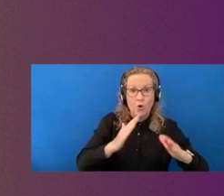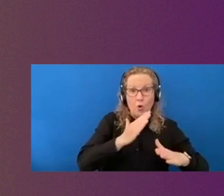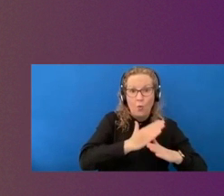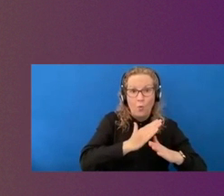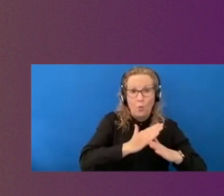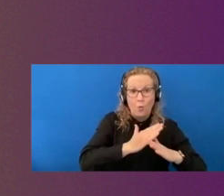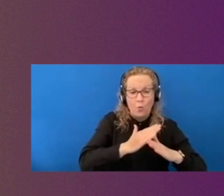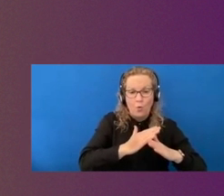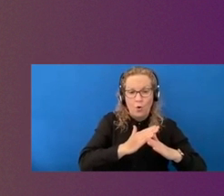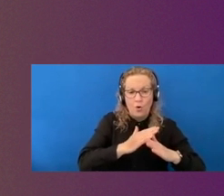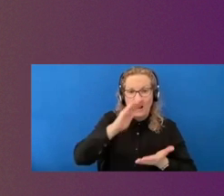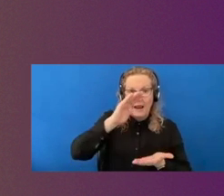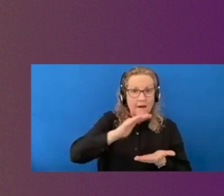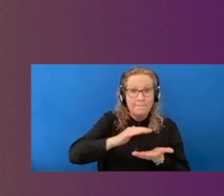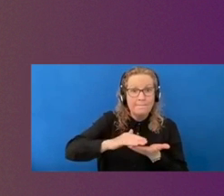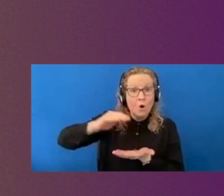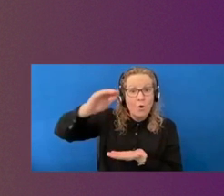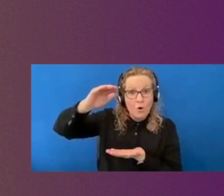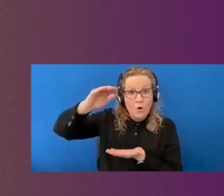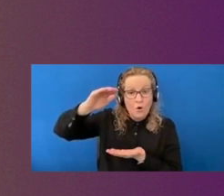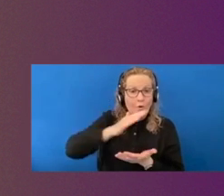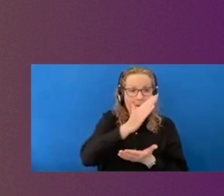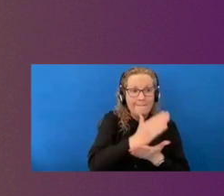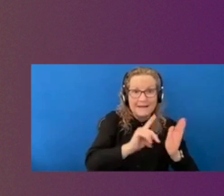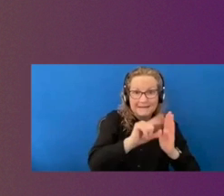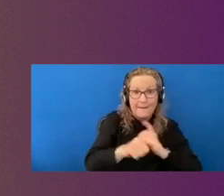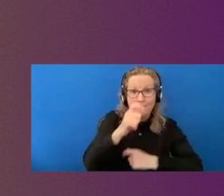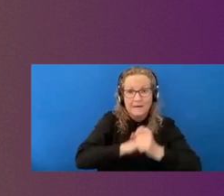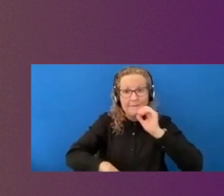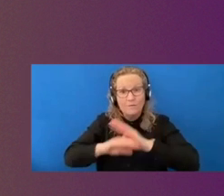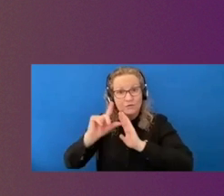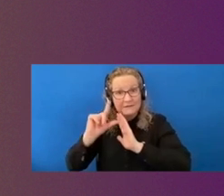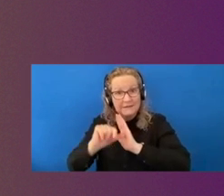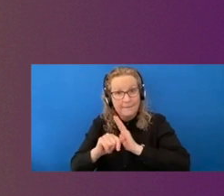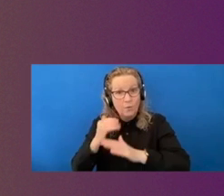increased it shifting from part-time work to full-time work thanks to the accommodations